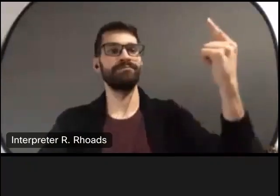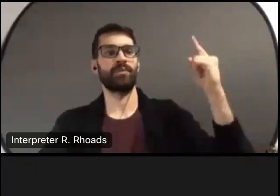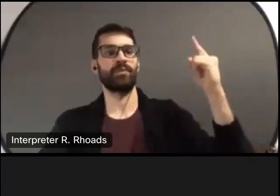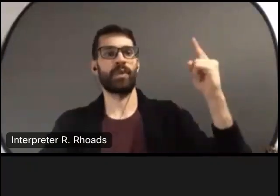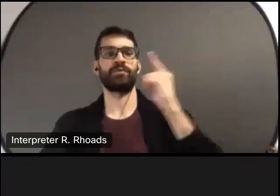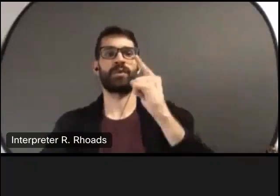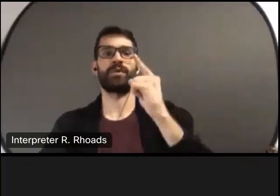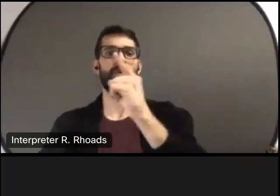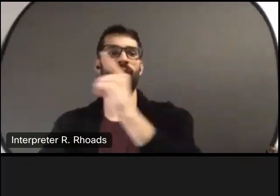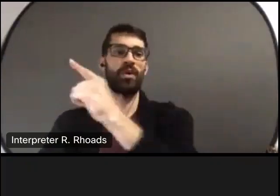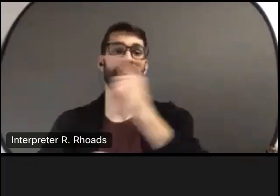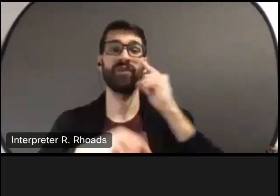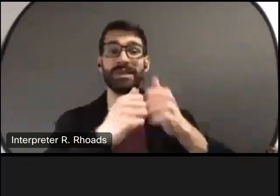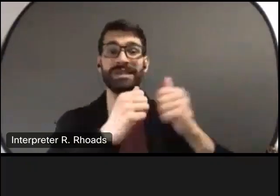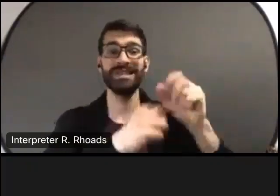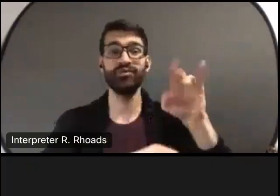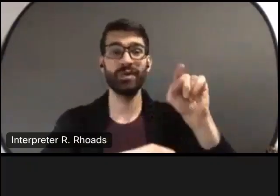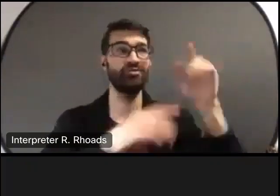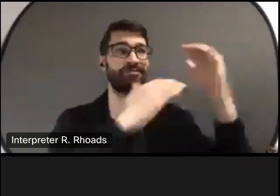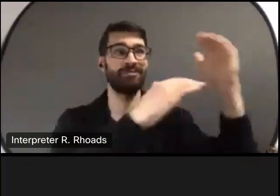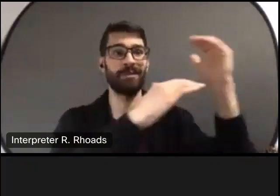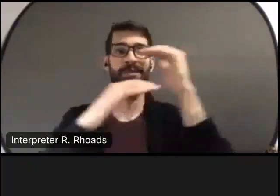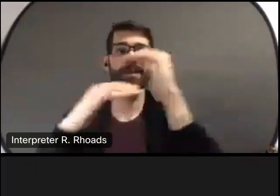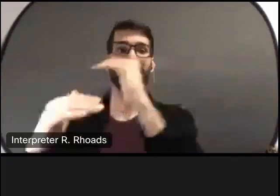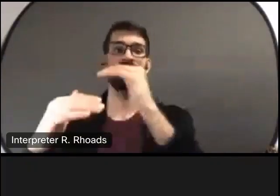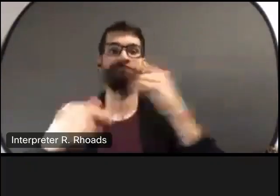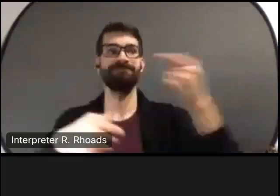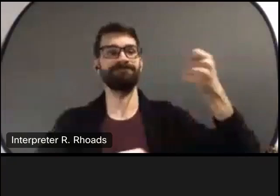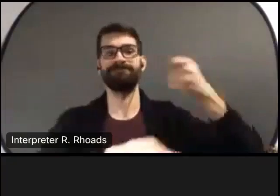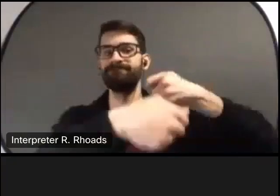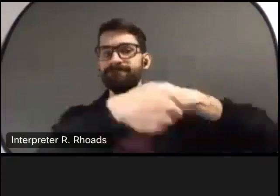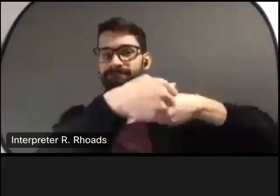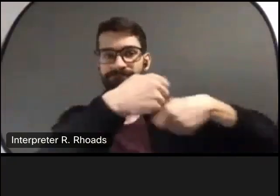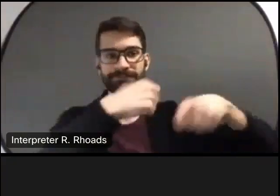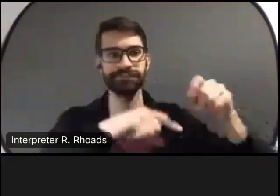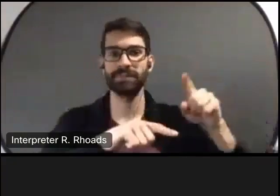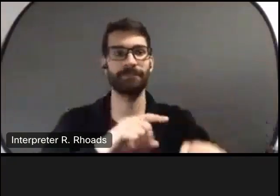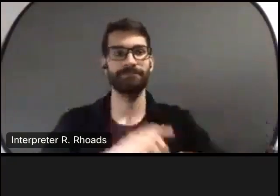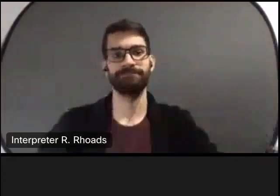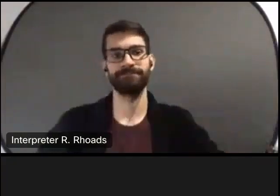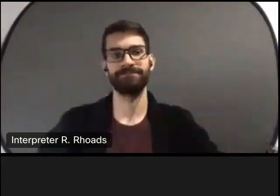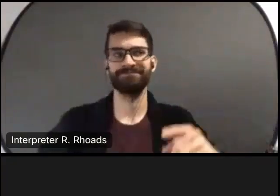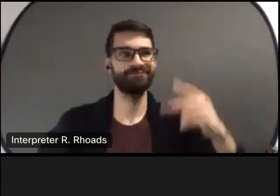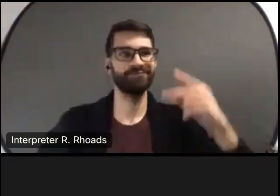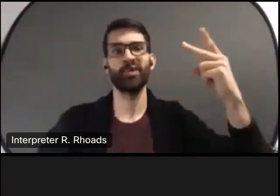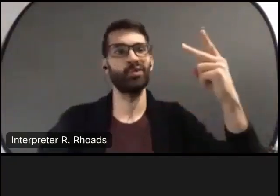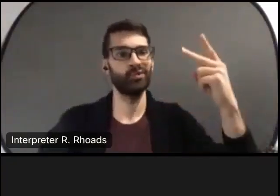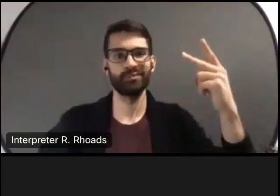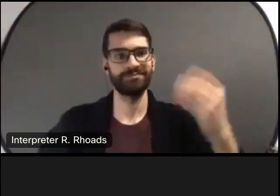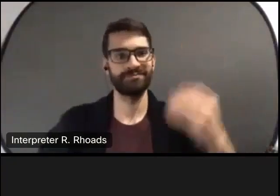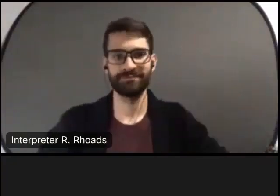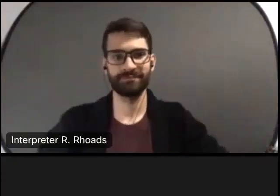District. (Pinkney) Yes, yes, I understand. Well I can tell you if I didn't know how to